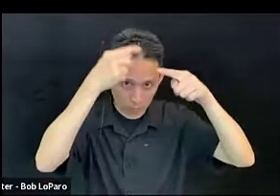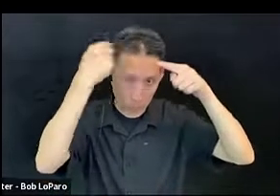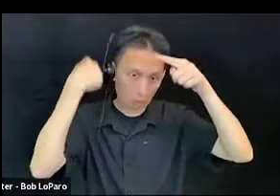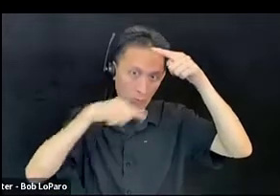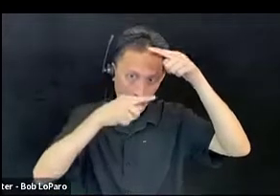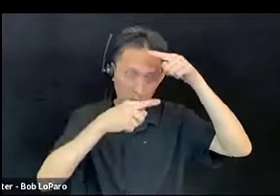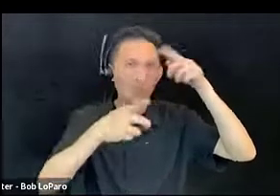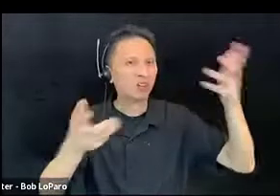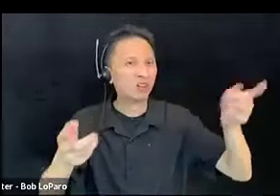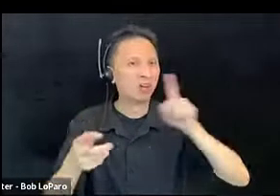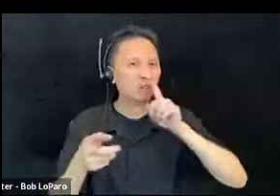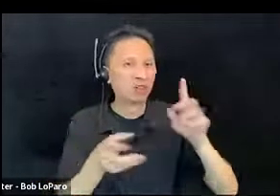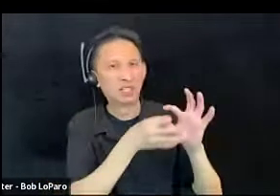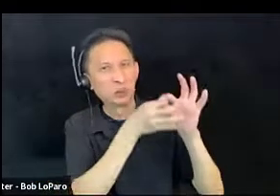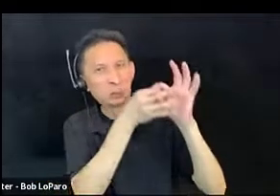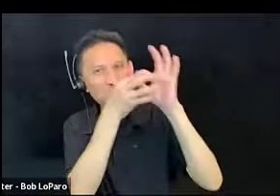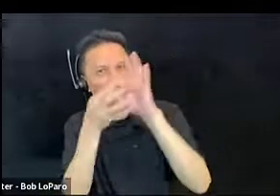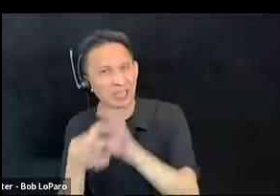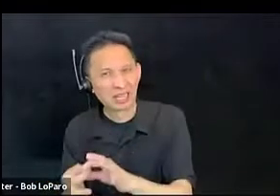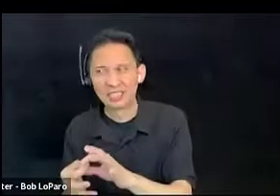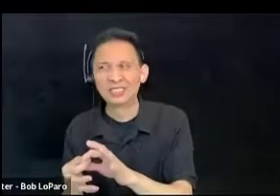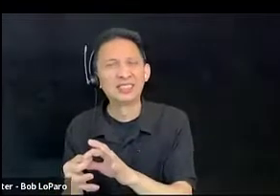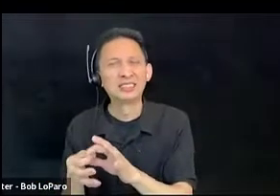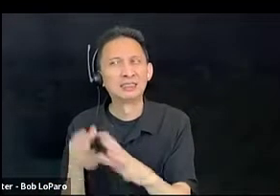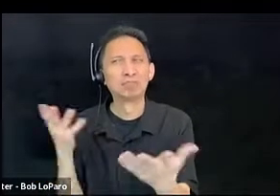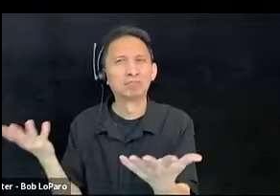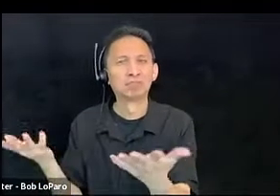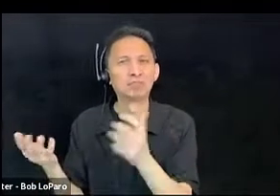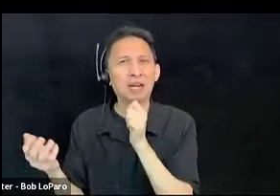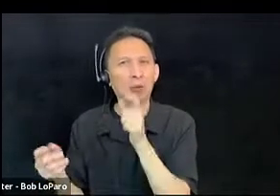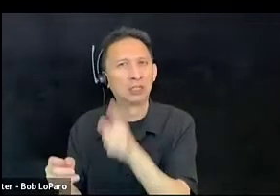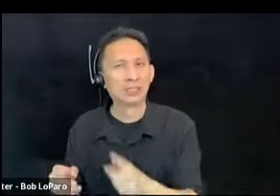if you have more access to vision, you're gonna be able to observe more.